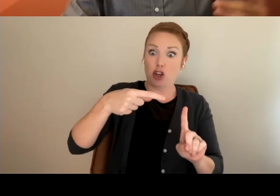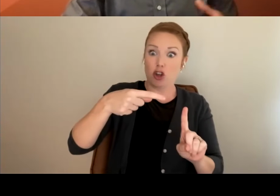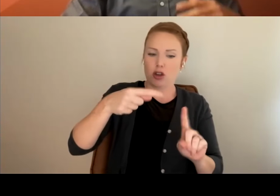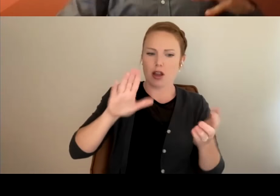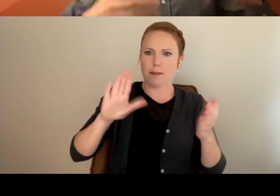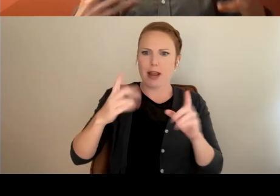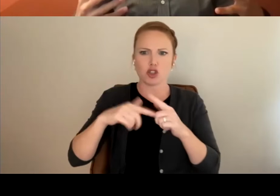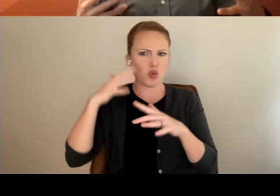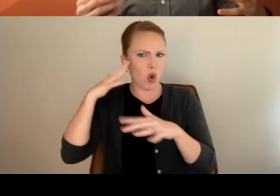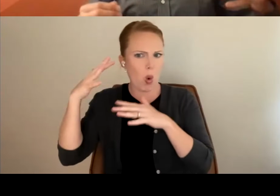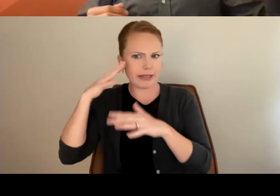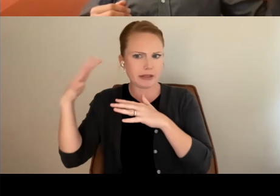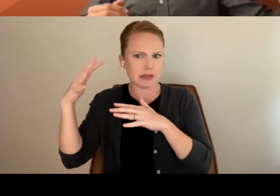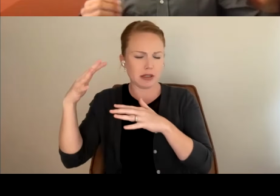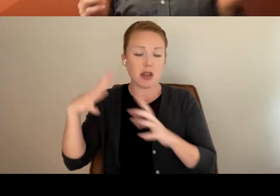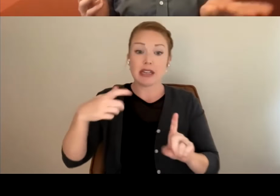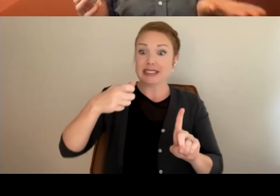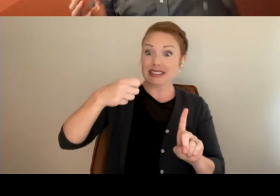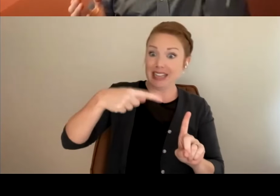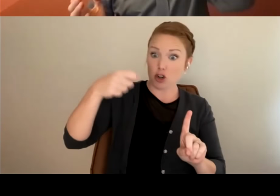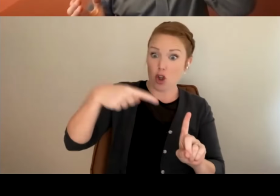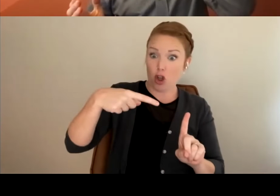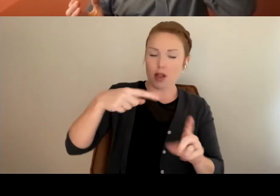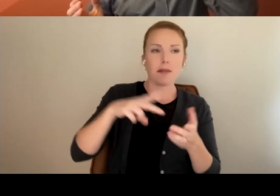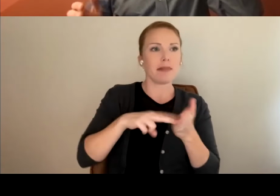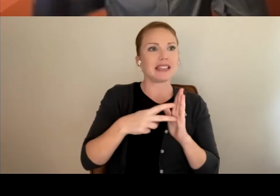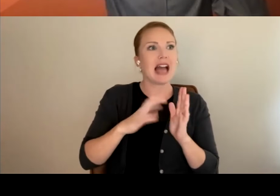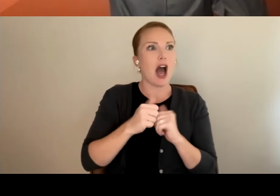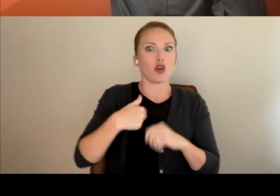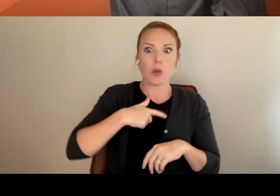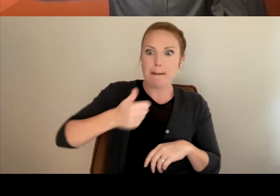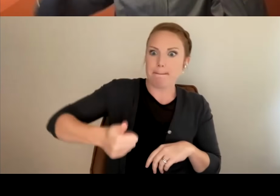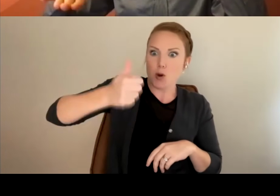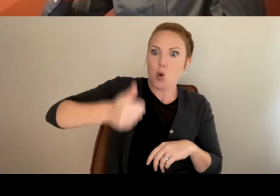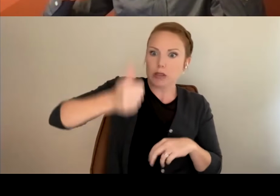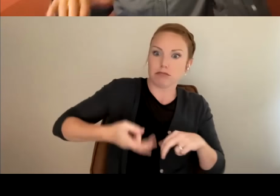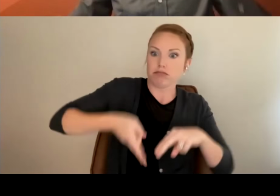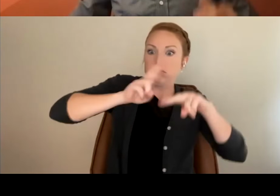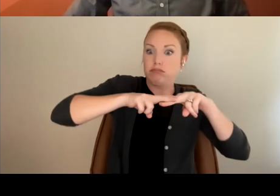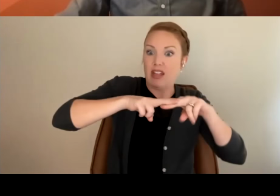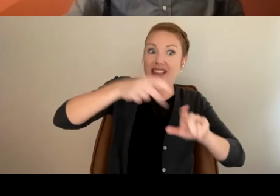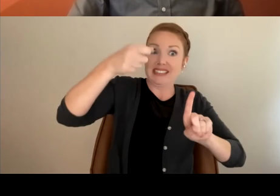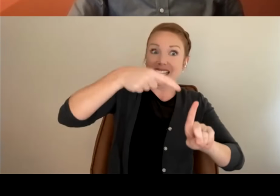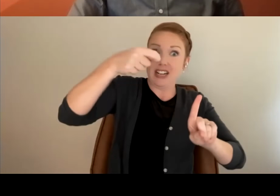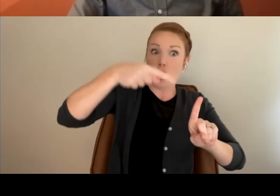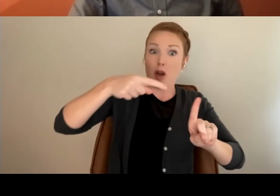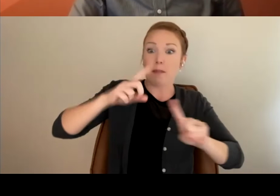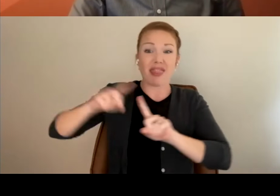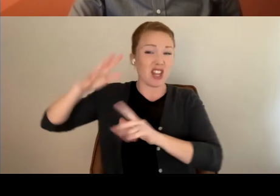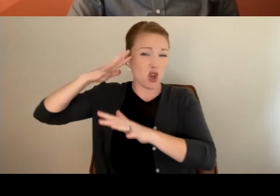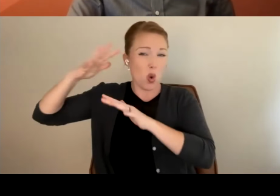deals with the idea of how do we boost the signal and reduce the noise, okay? And if we